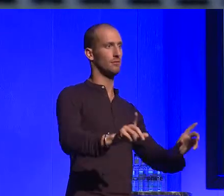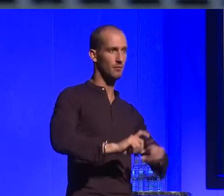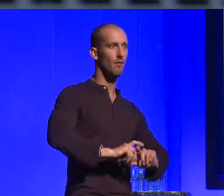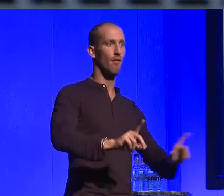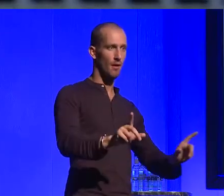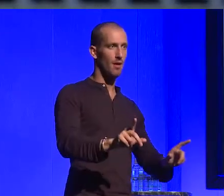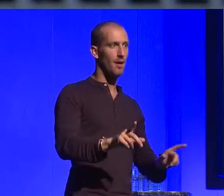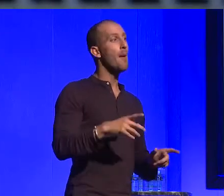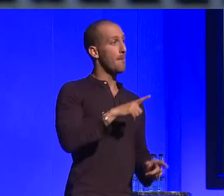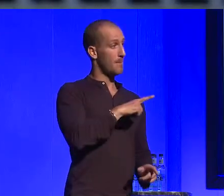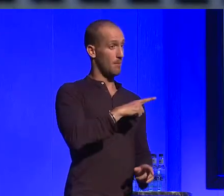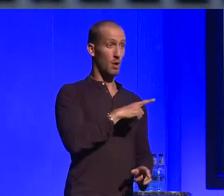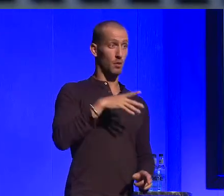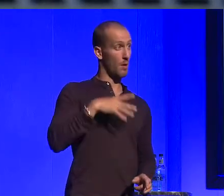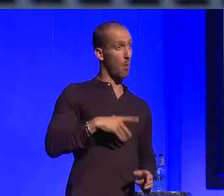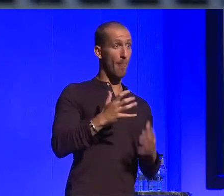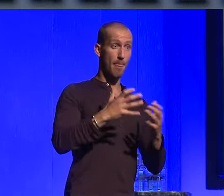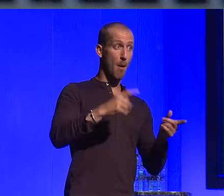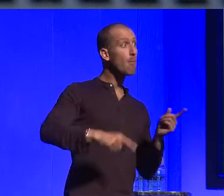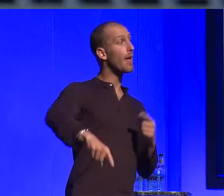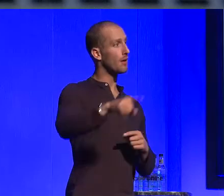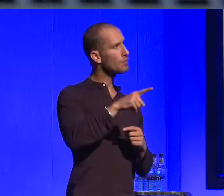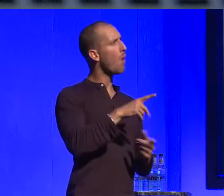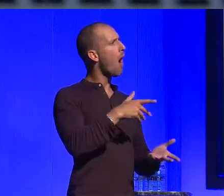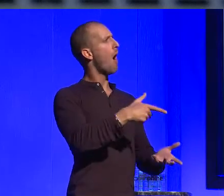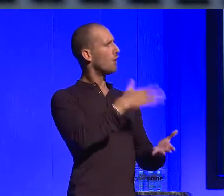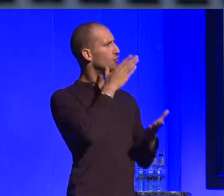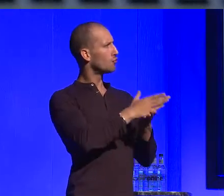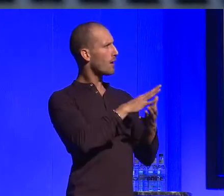It is really important that we do not lose people who are fearful, perhaps, that we are